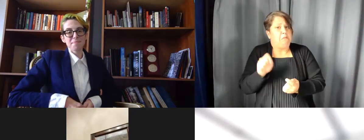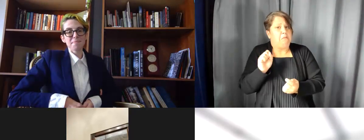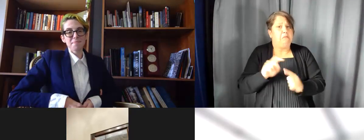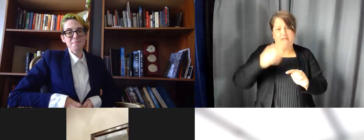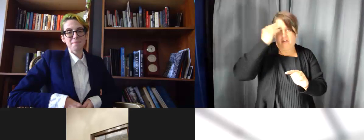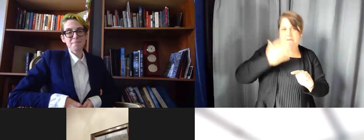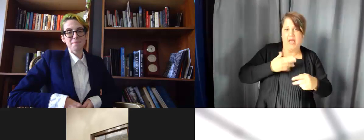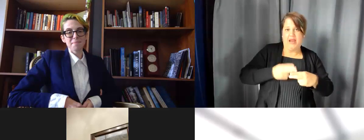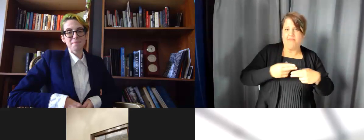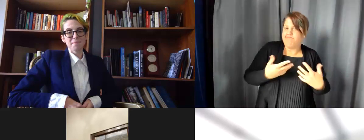Jordan Radford: again.